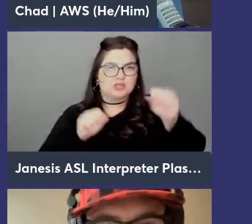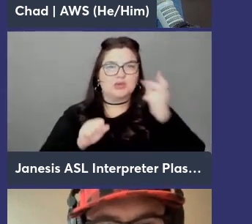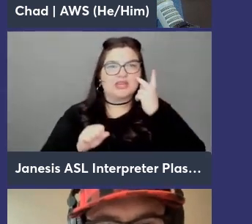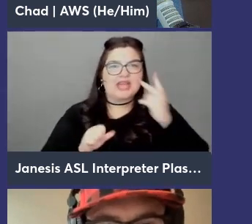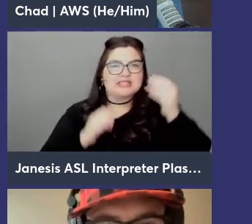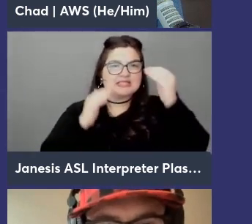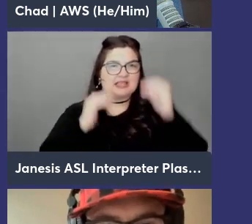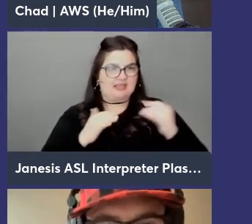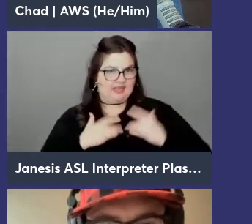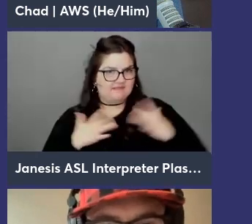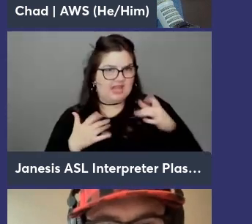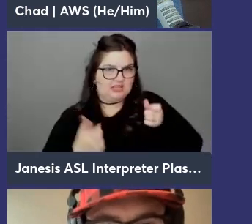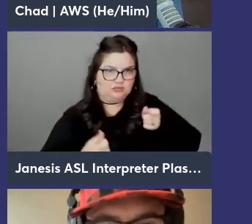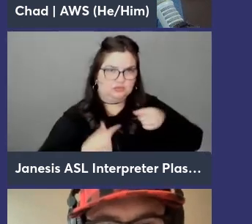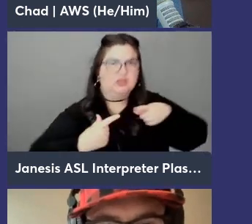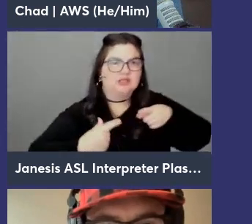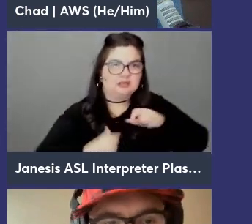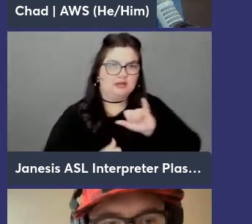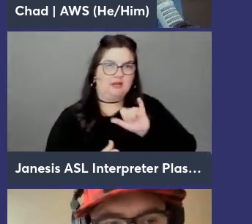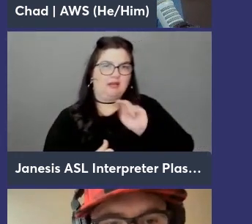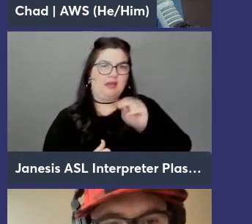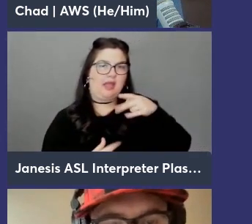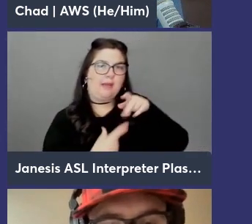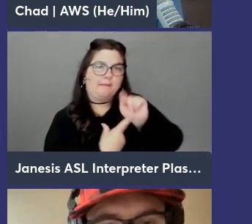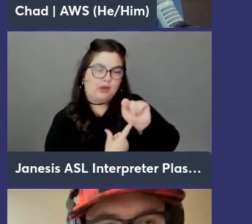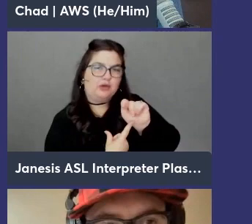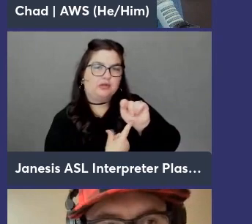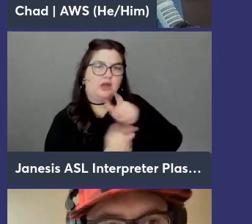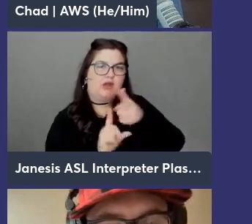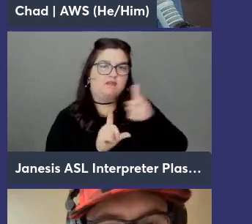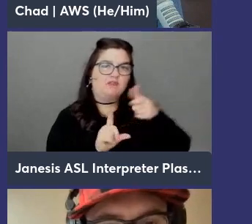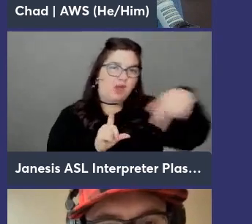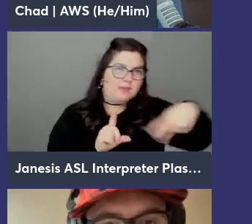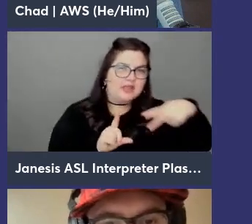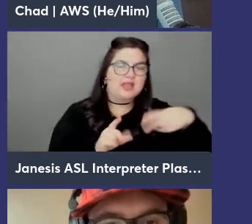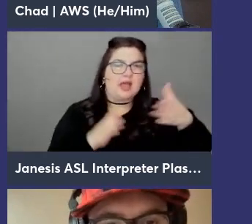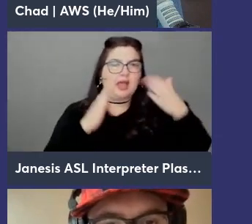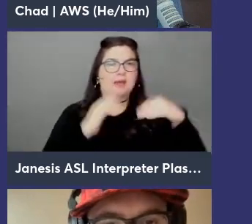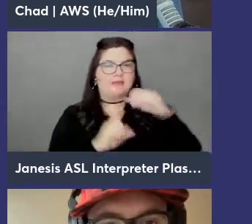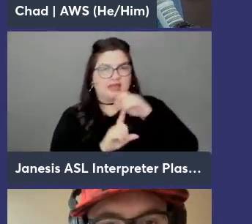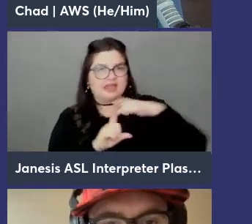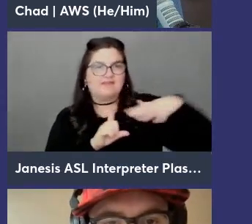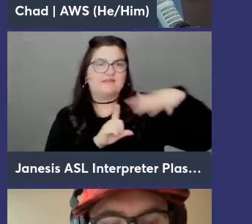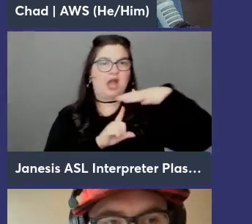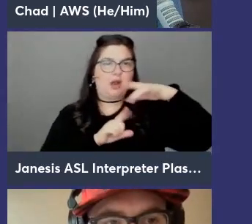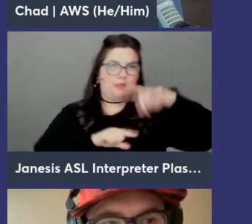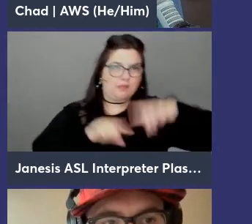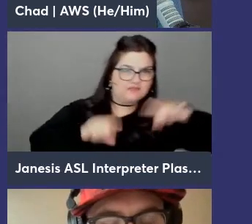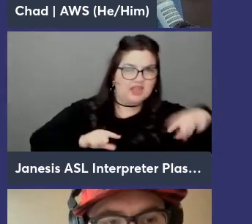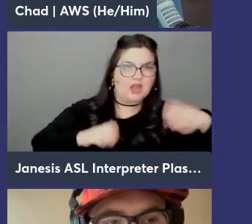So what were the input of this Lambda? Environment variables at the time it ran, logs, et cetera.